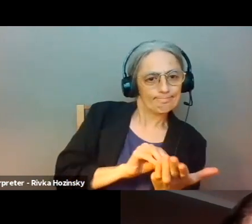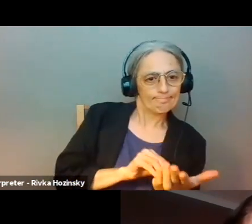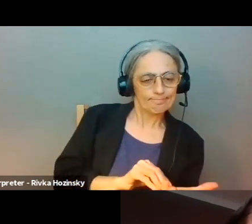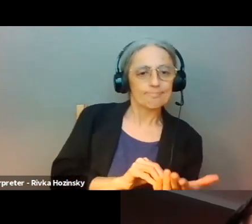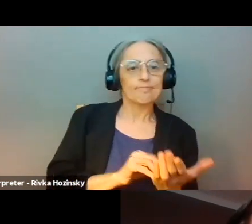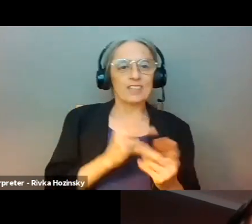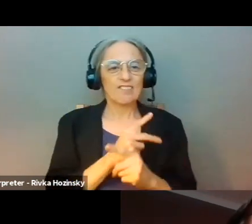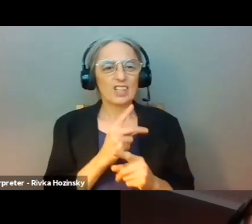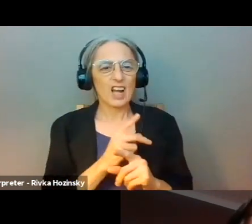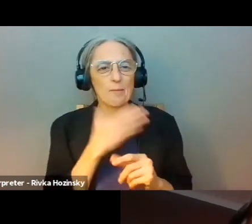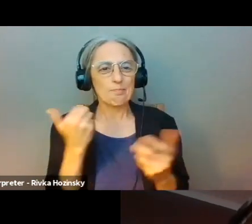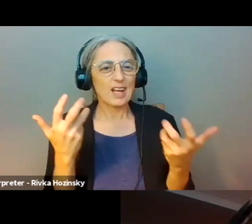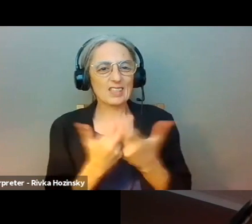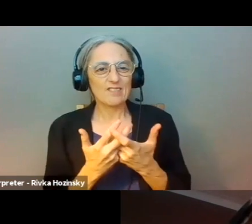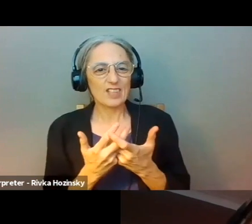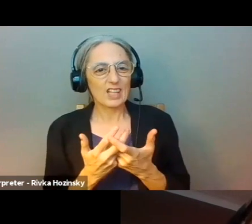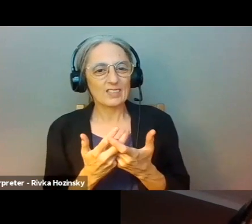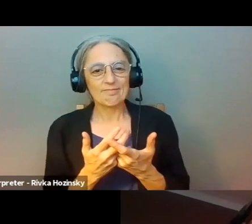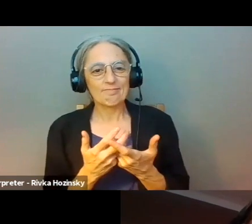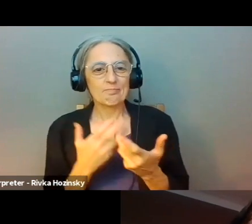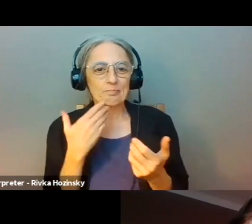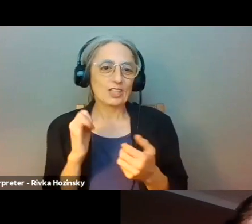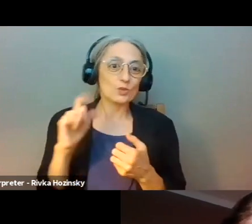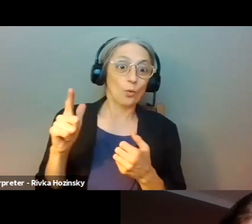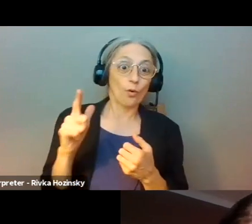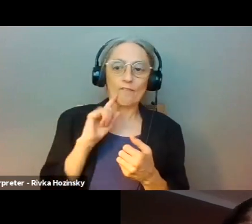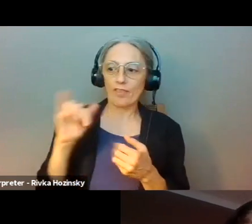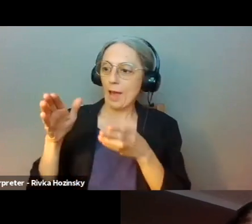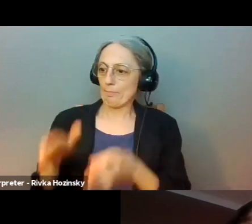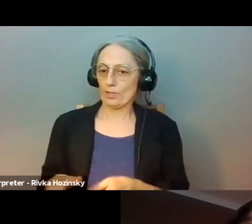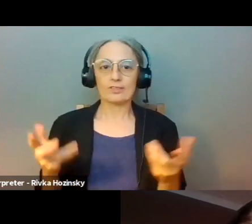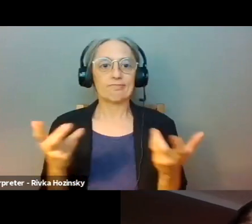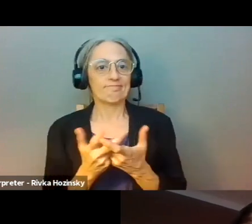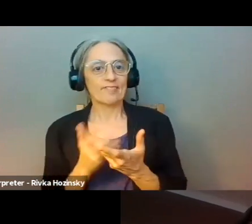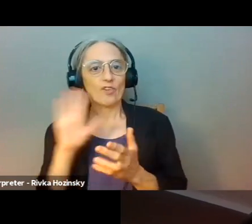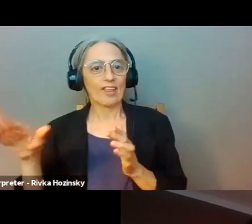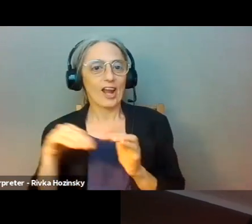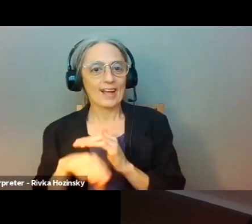the best tool for this person to access what you're presenting. Yeah, we do that at Chicago Humanities Festival